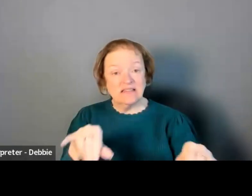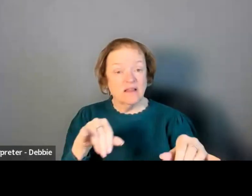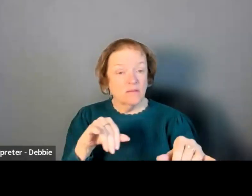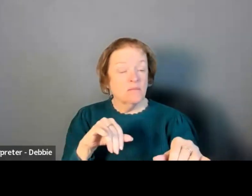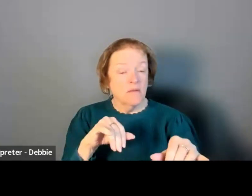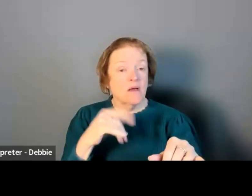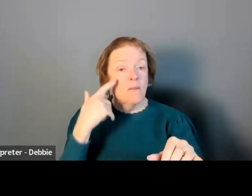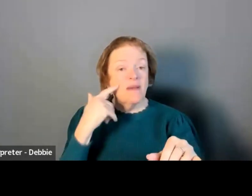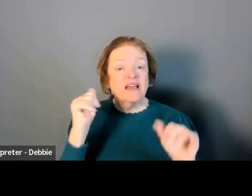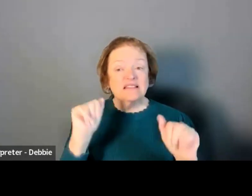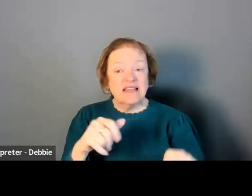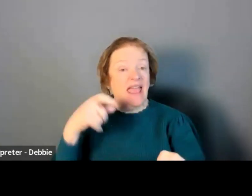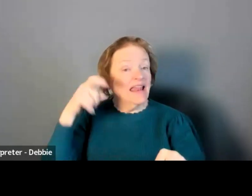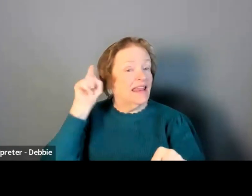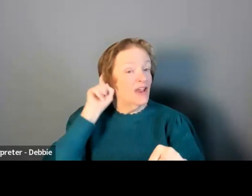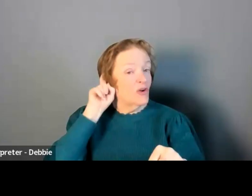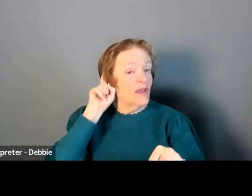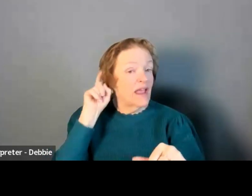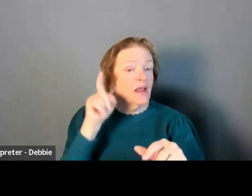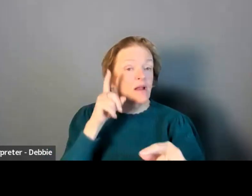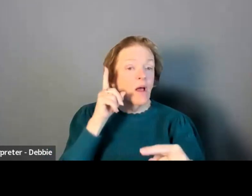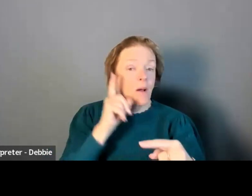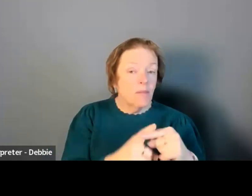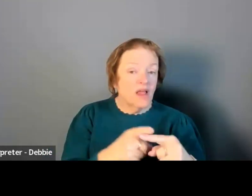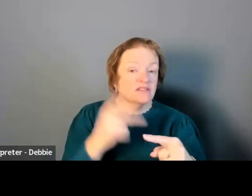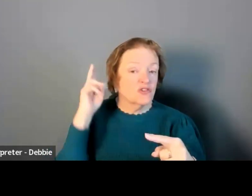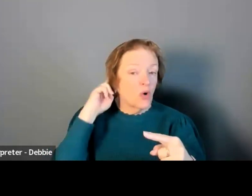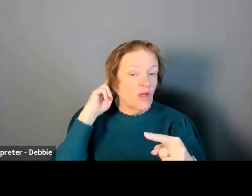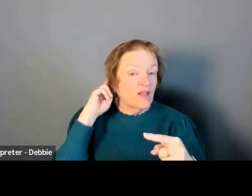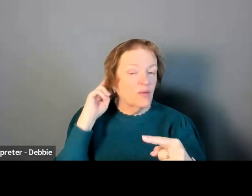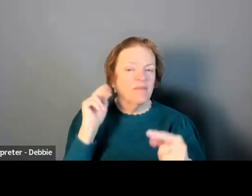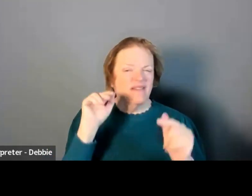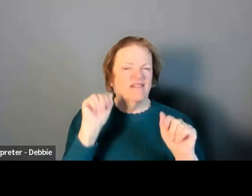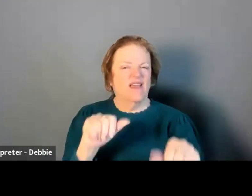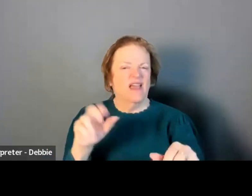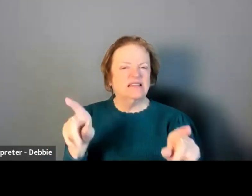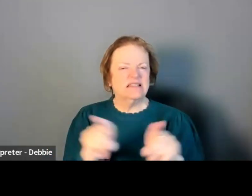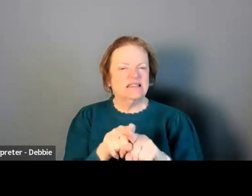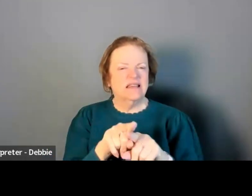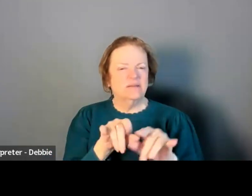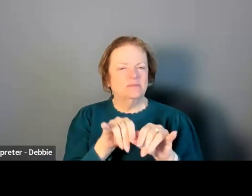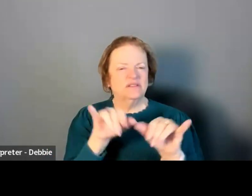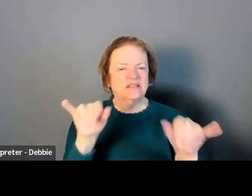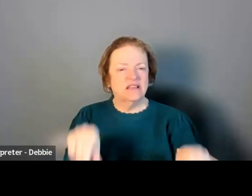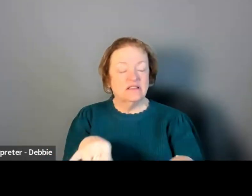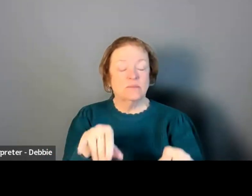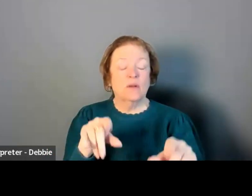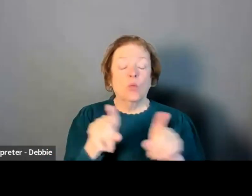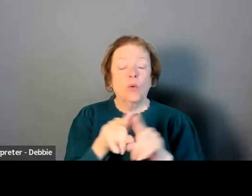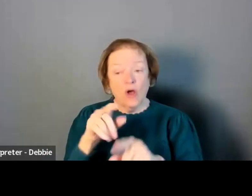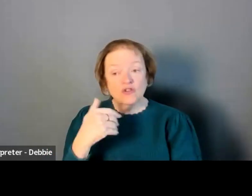plus we also have the capability with the cochlear implants and BAHAs. We also have Oticon EduMics,